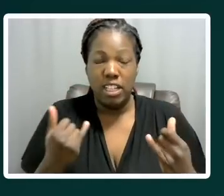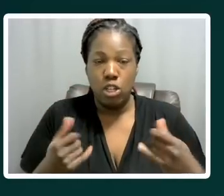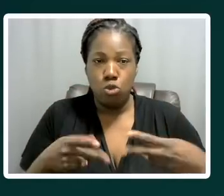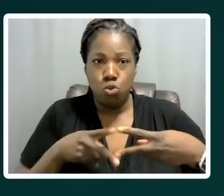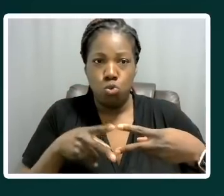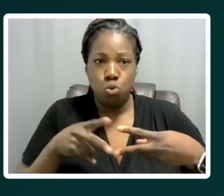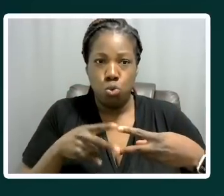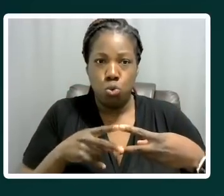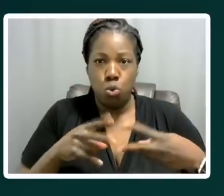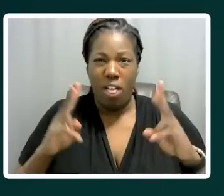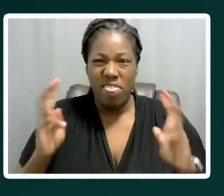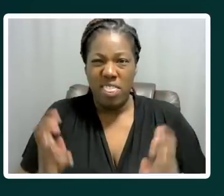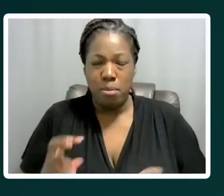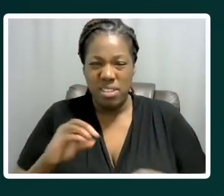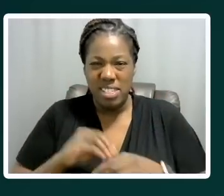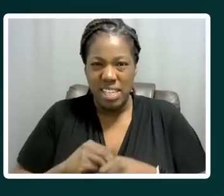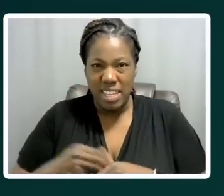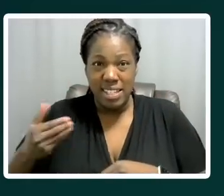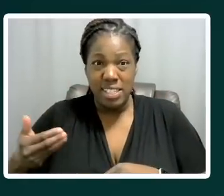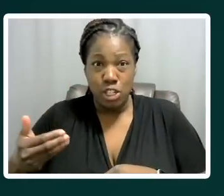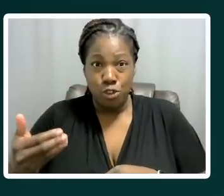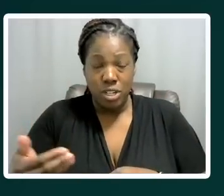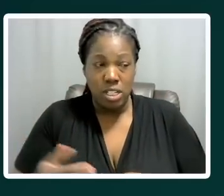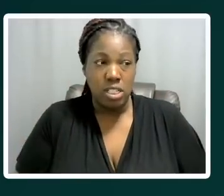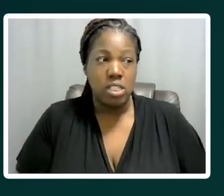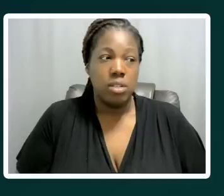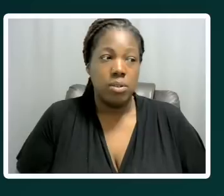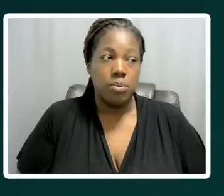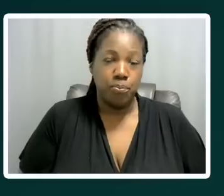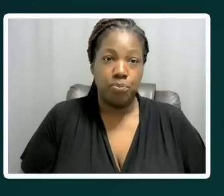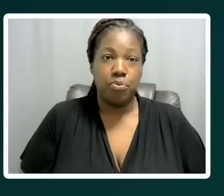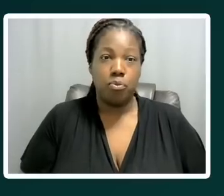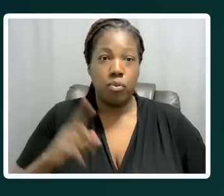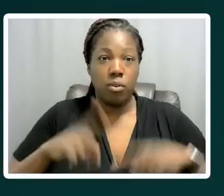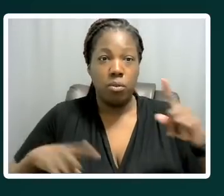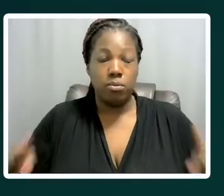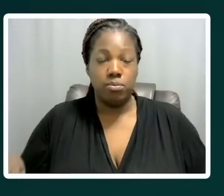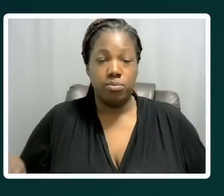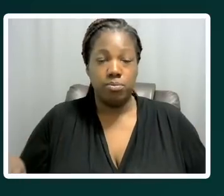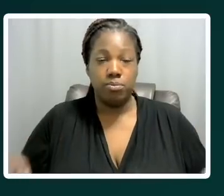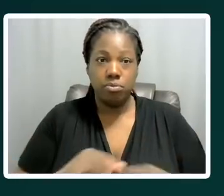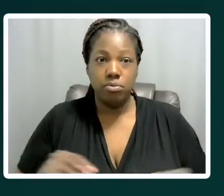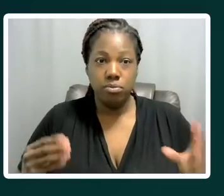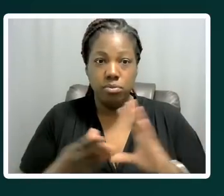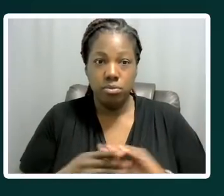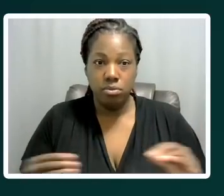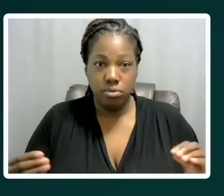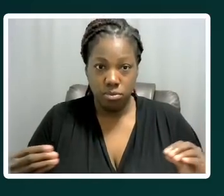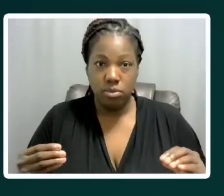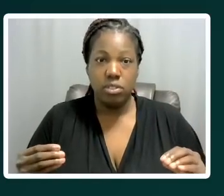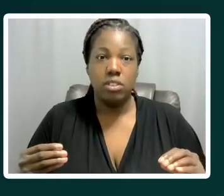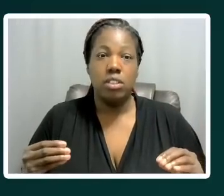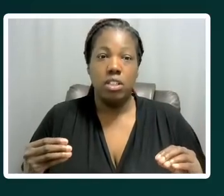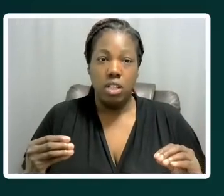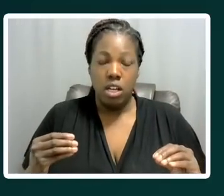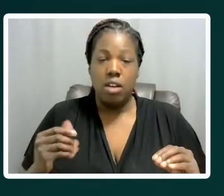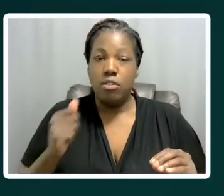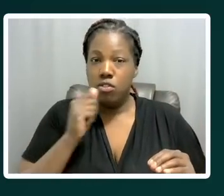in our series. And then the Diverse Stories of Resilience video series focuses on the resilience